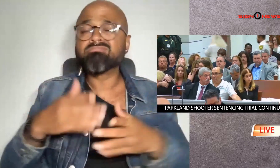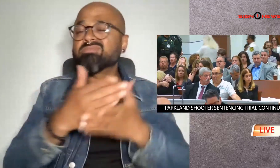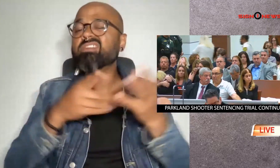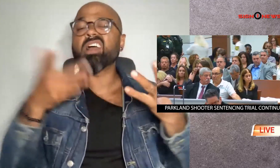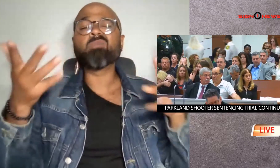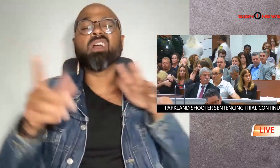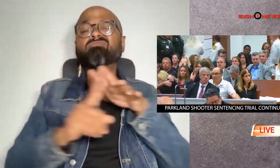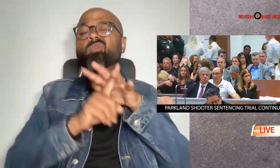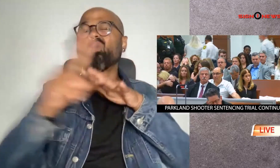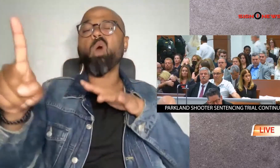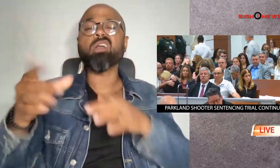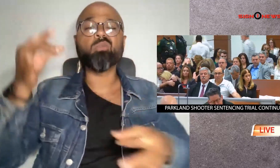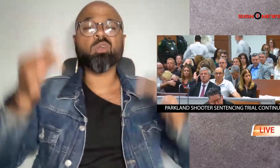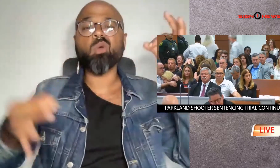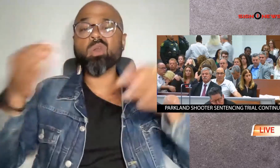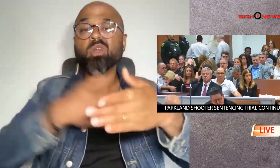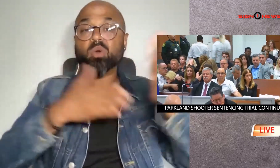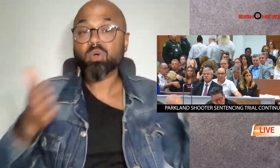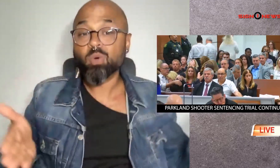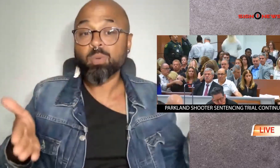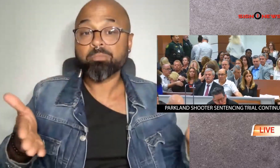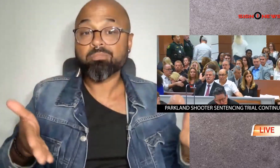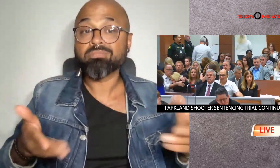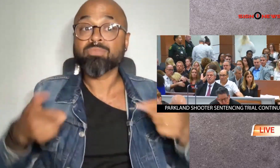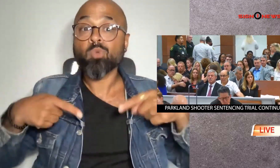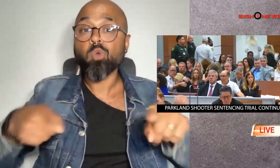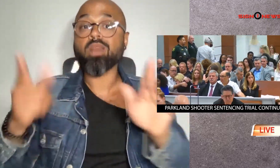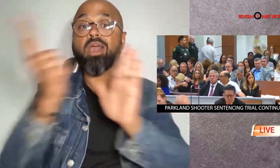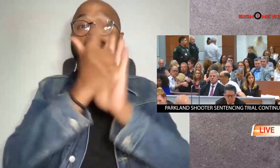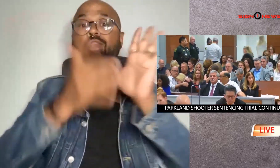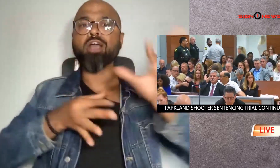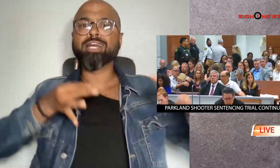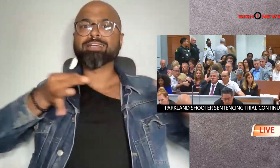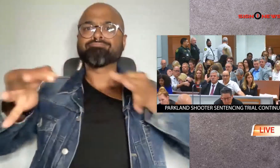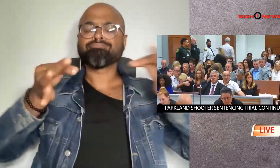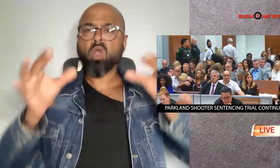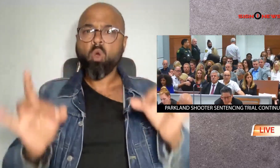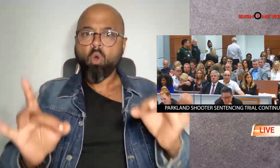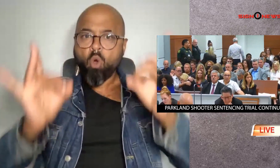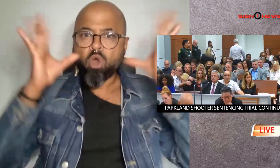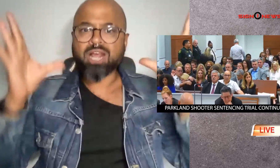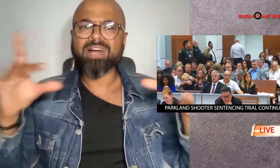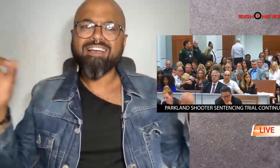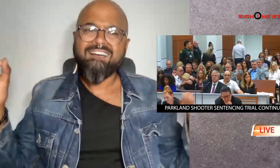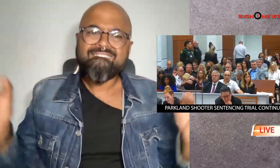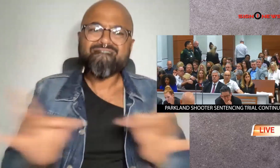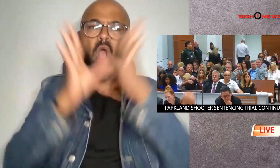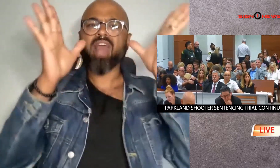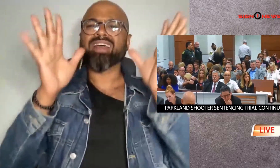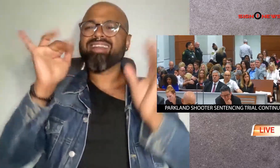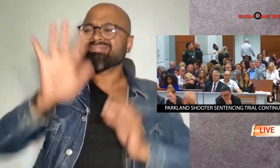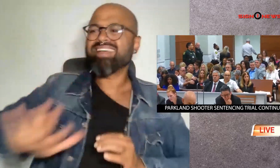cried or just walked out of the courtroom as lawyers described the horrible and violent